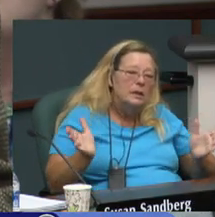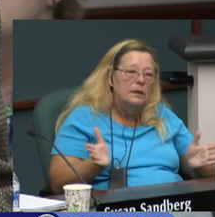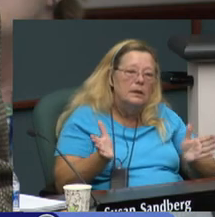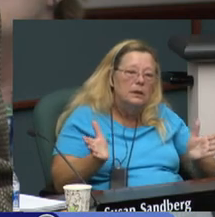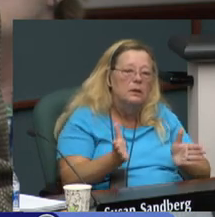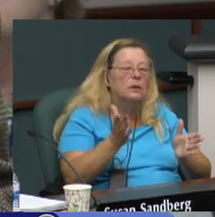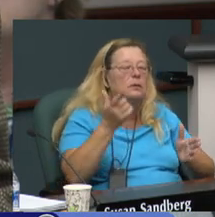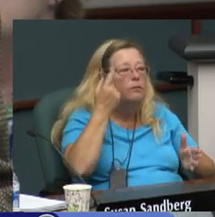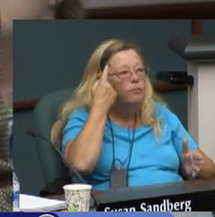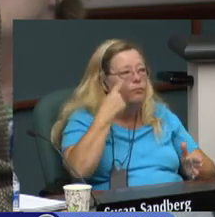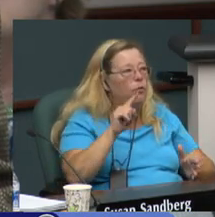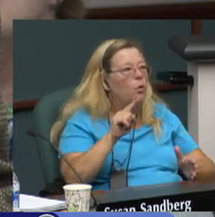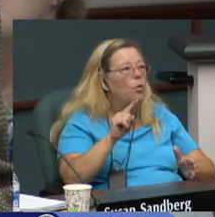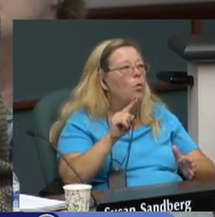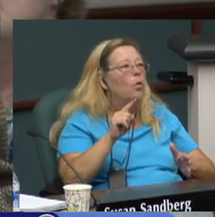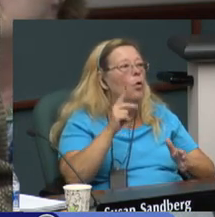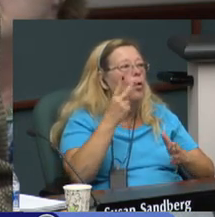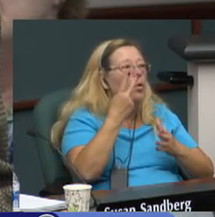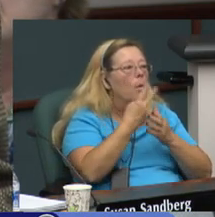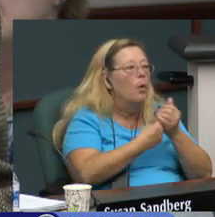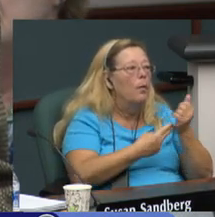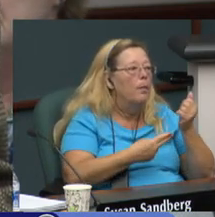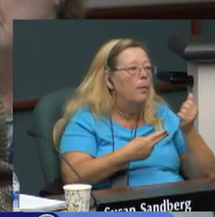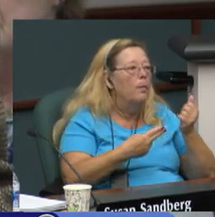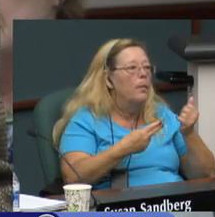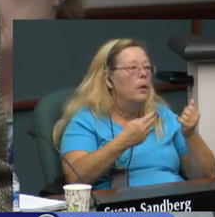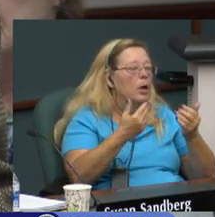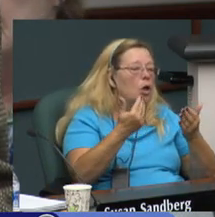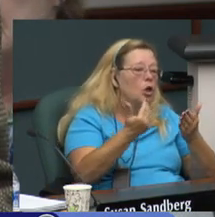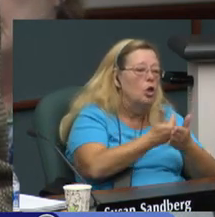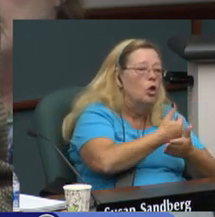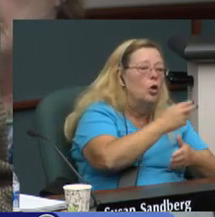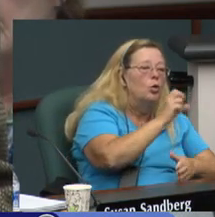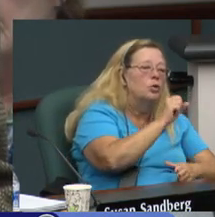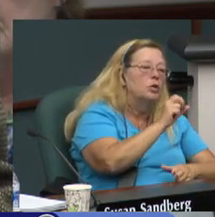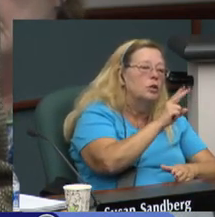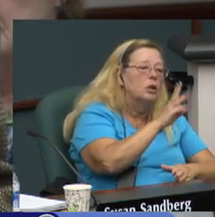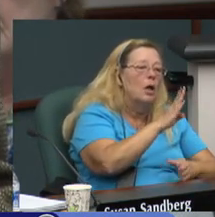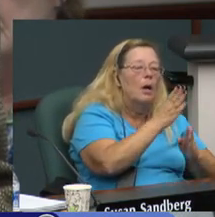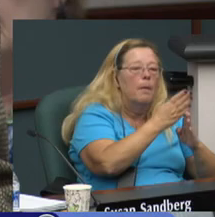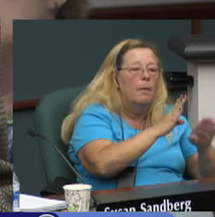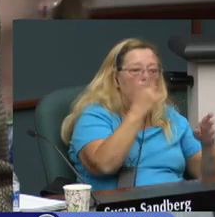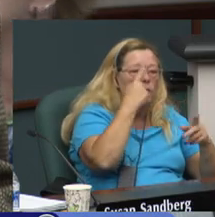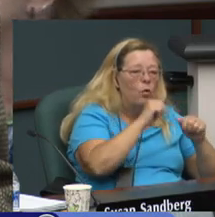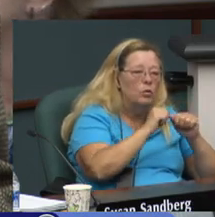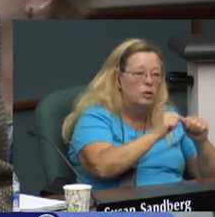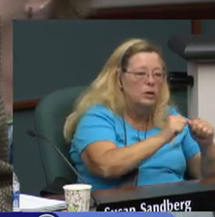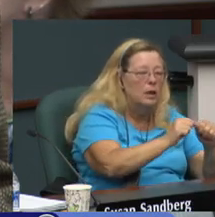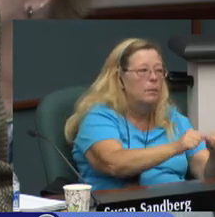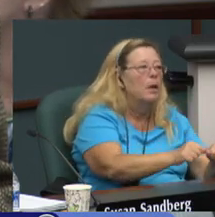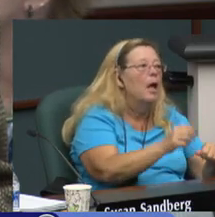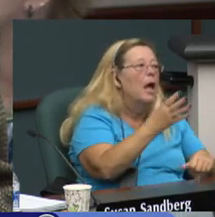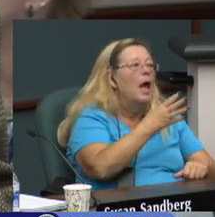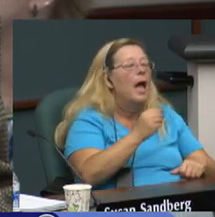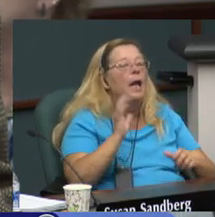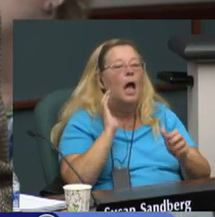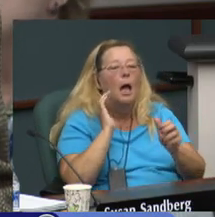both in new subdivisions for sustainability and for upgrades in